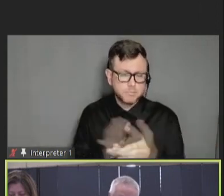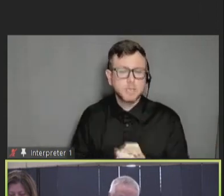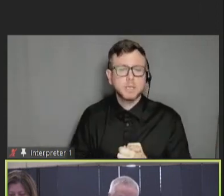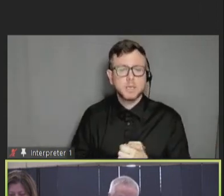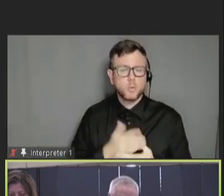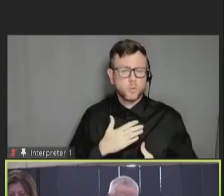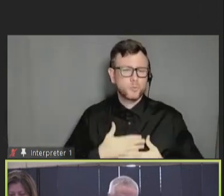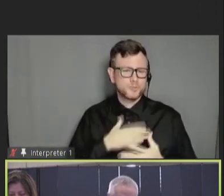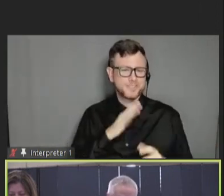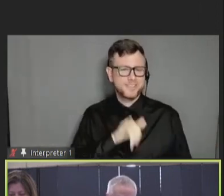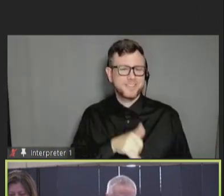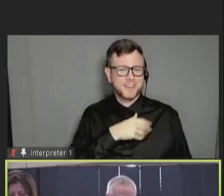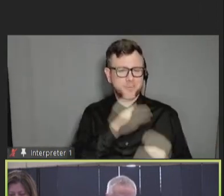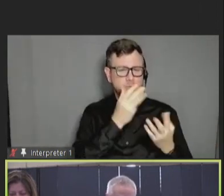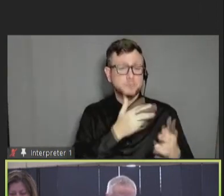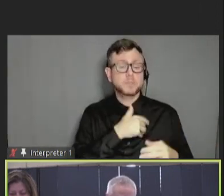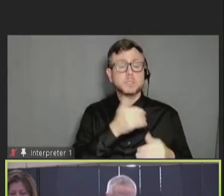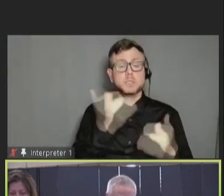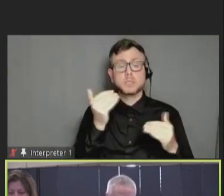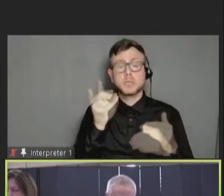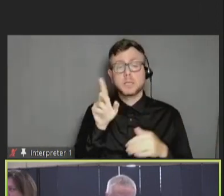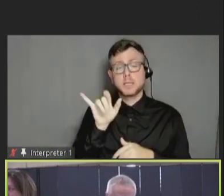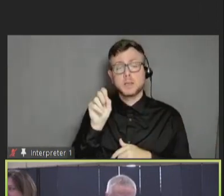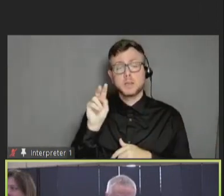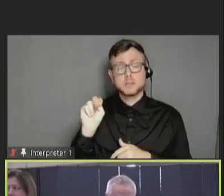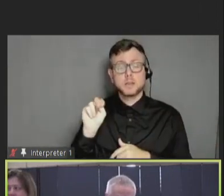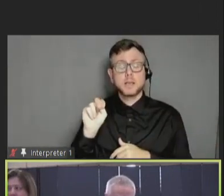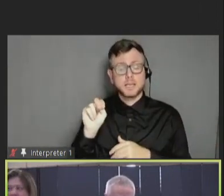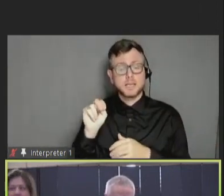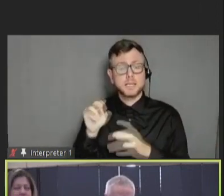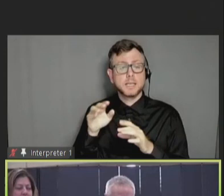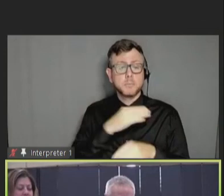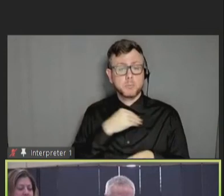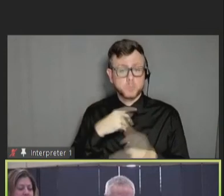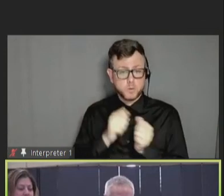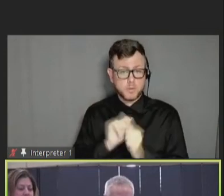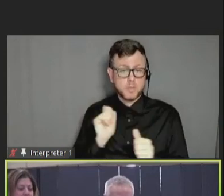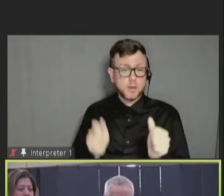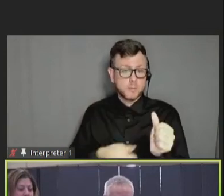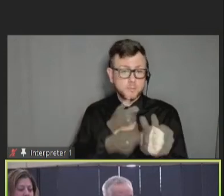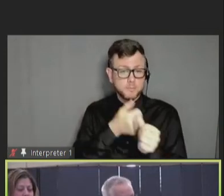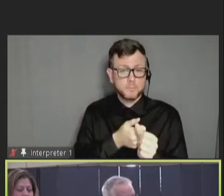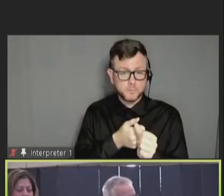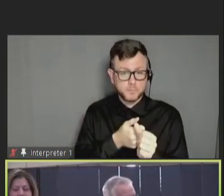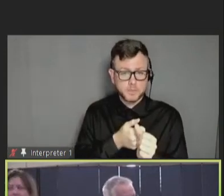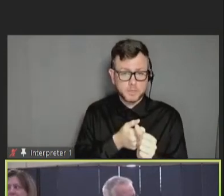We'll now turn to liaison members with updates. And we'll start with AIM. Claire Hannan.